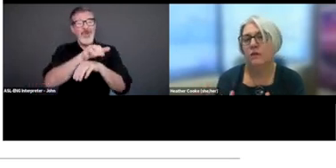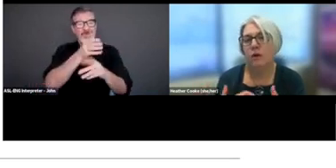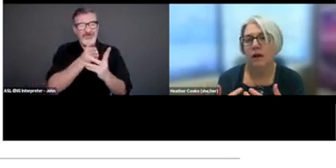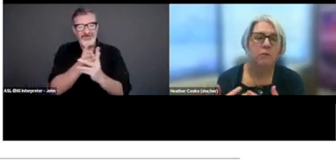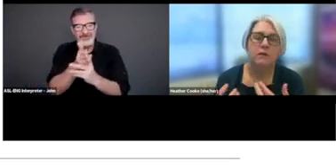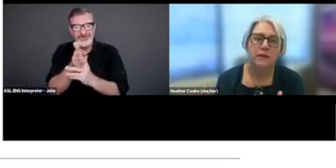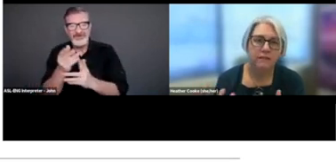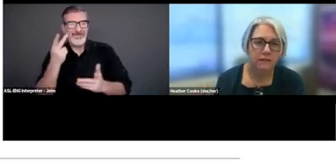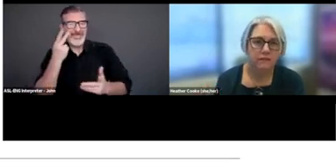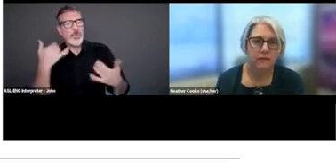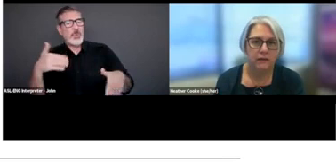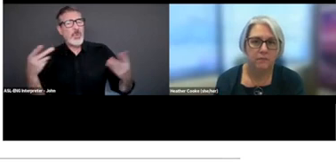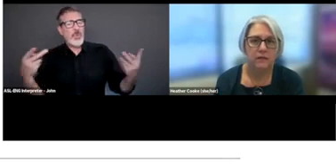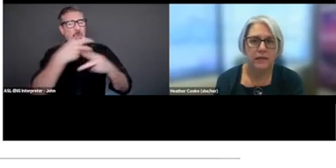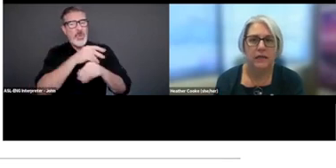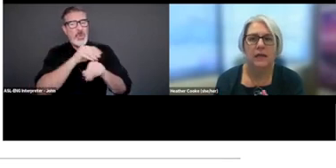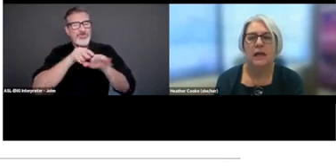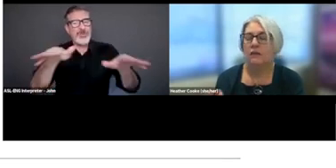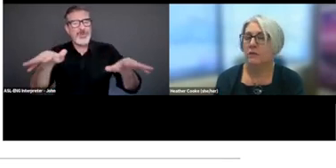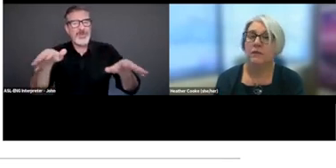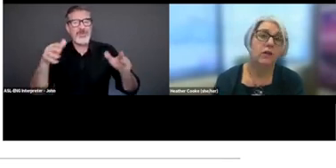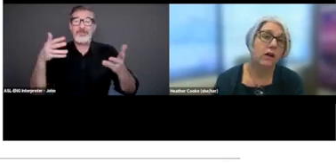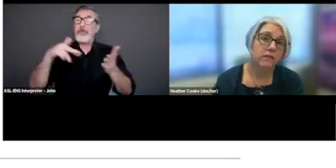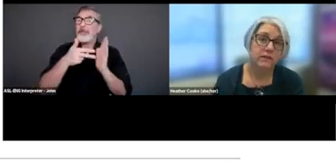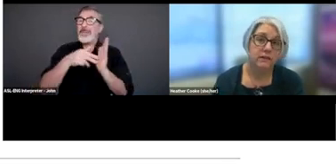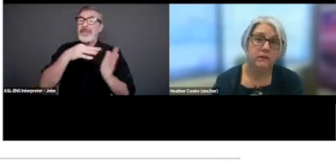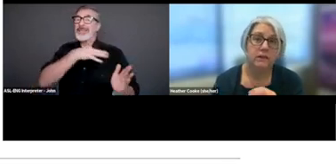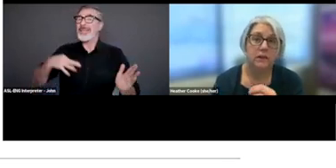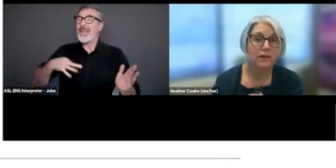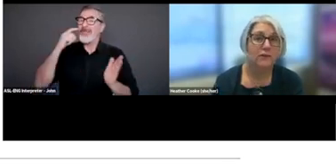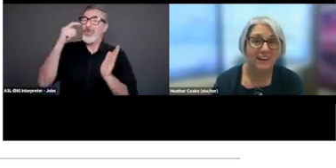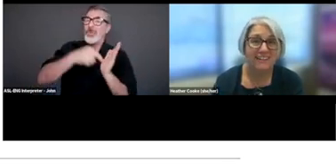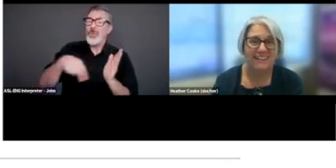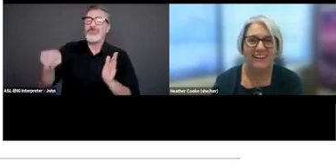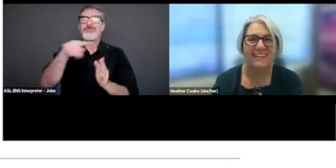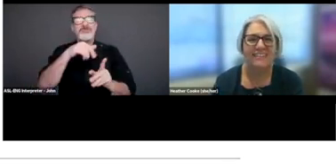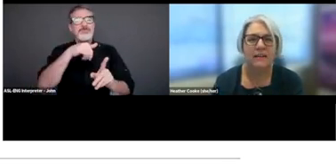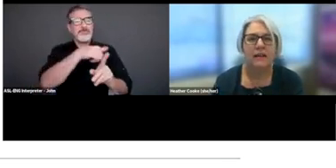that while workplace incivility and bullying has received lots of attention in acute care settings